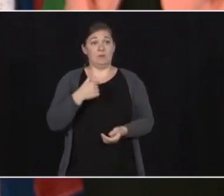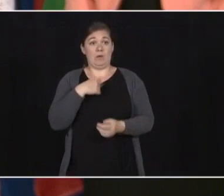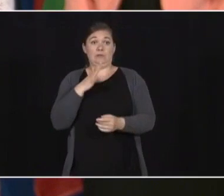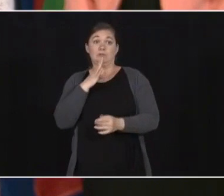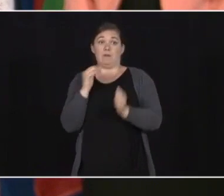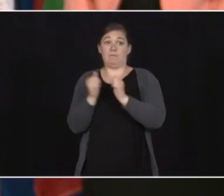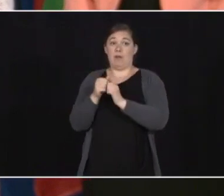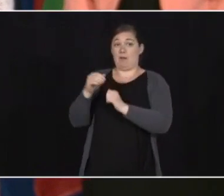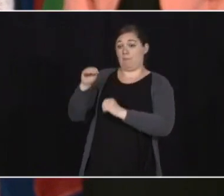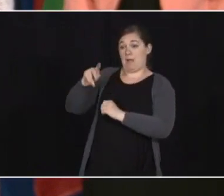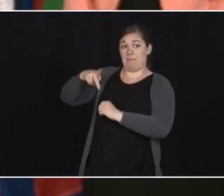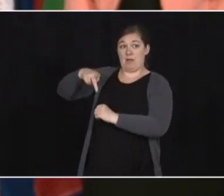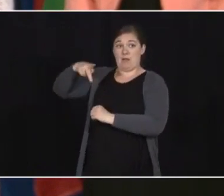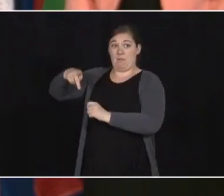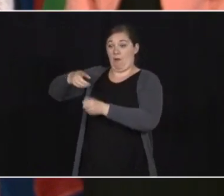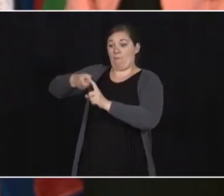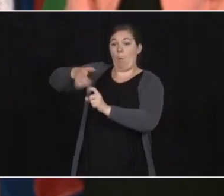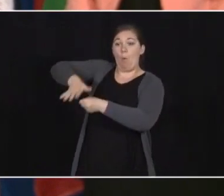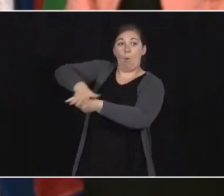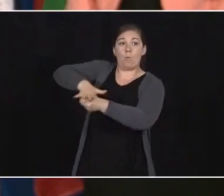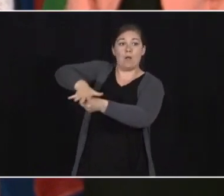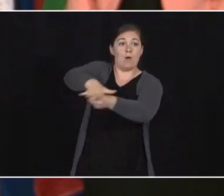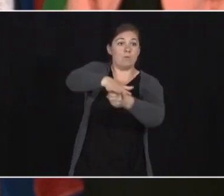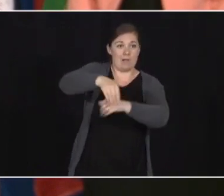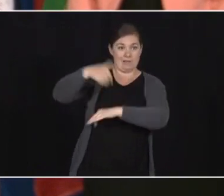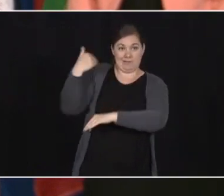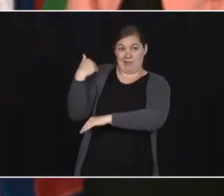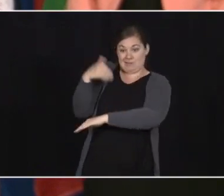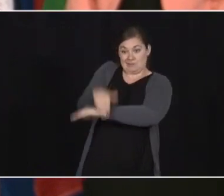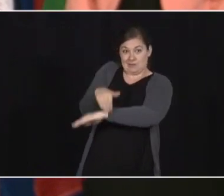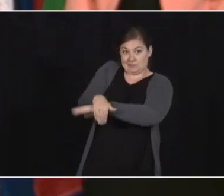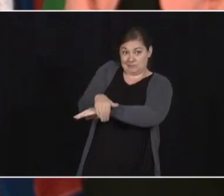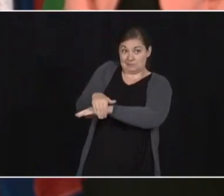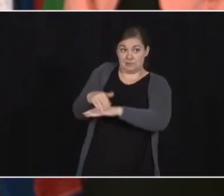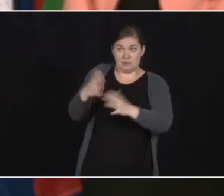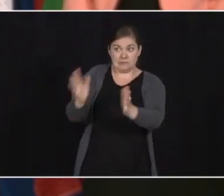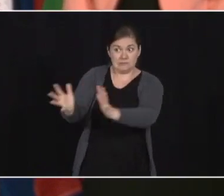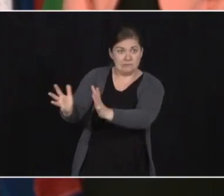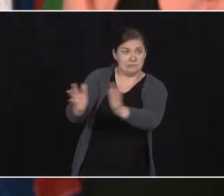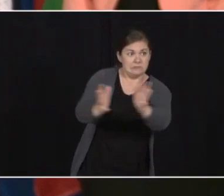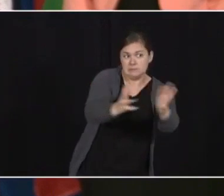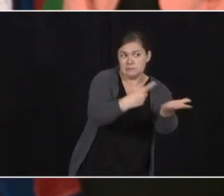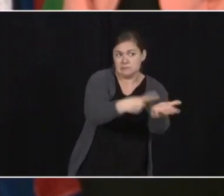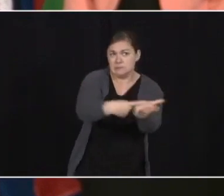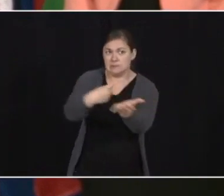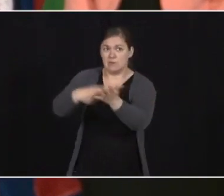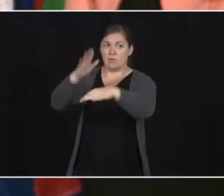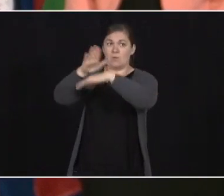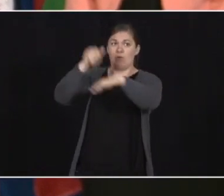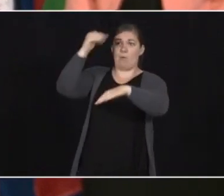I was talking to the local MPP that night at 11 o'clock at night. We ended up getting the hospital in there immediately.